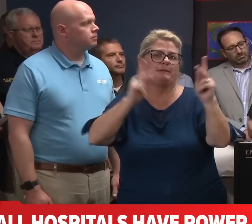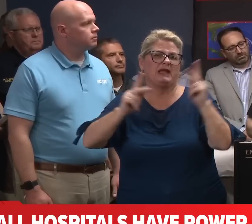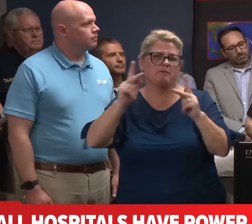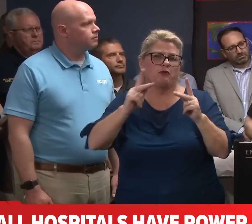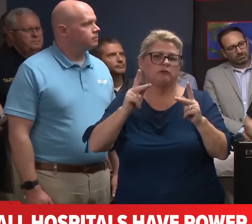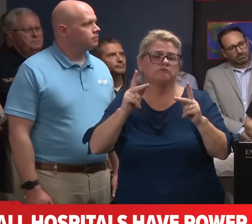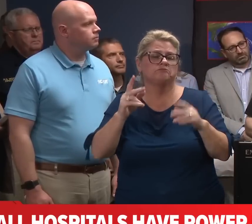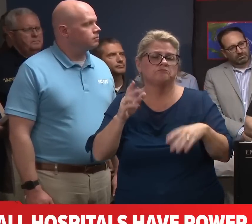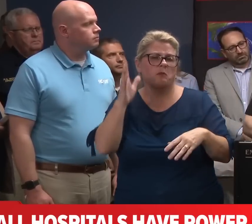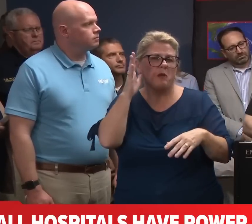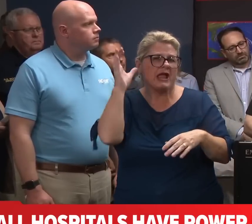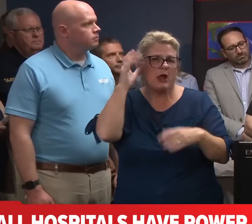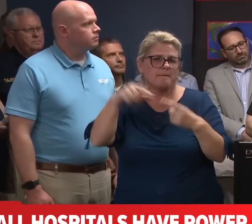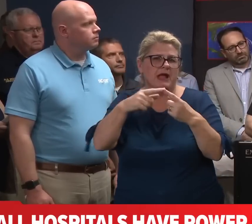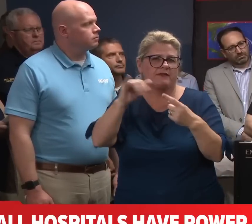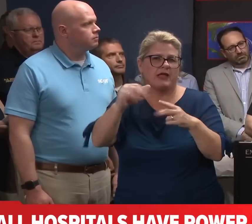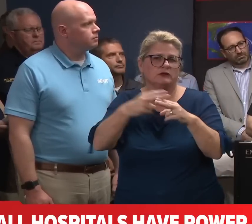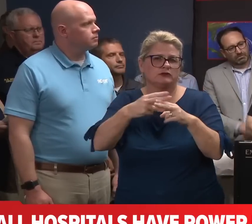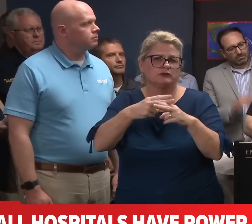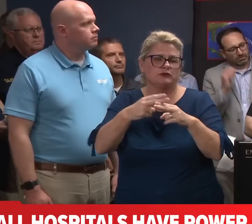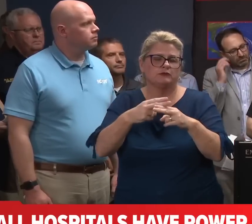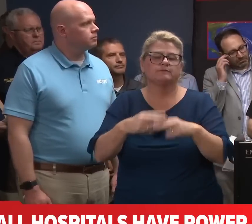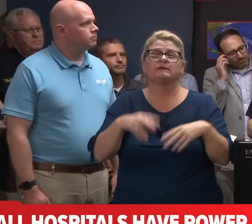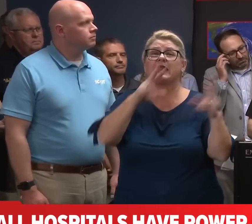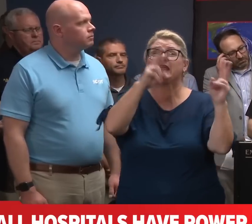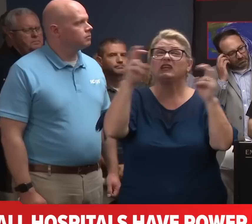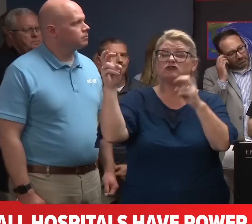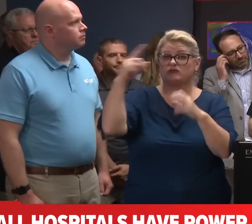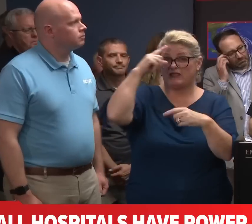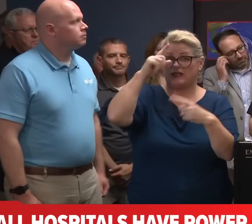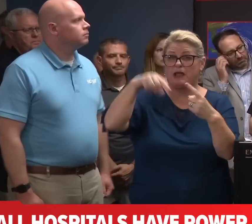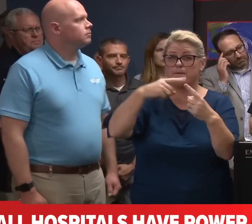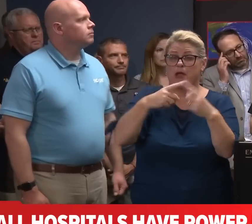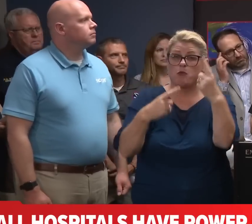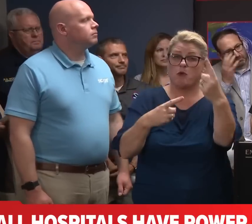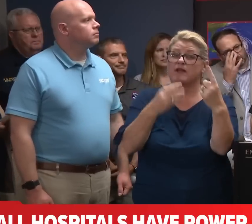Uh Finally, just a couple of, of public health issues to be thinking about one is food safety.